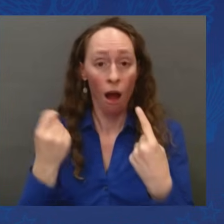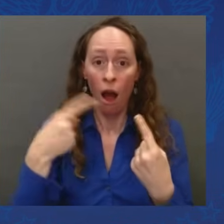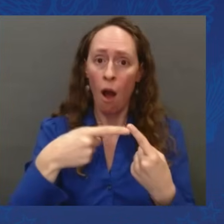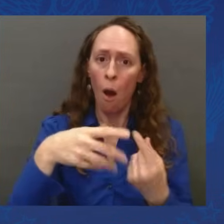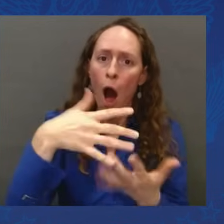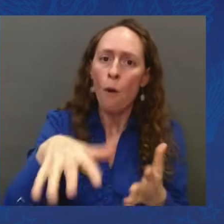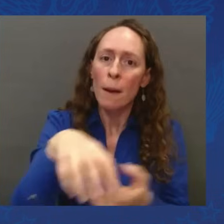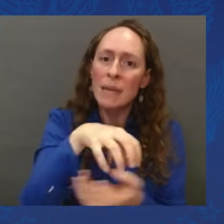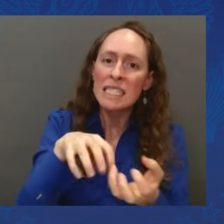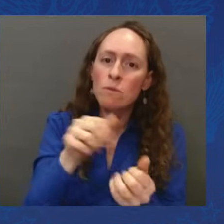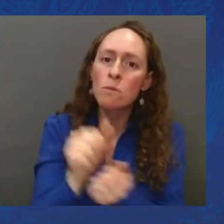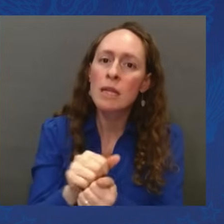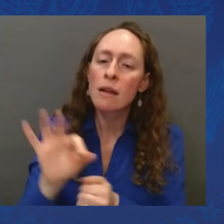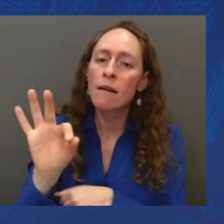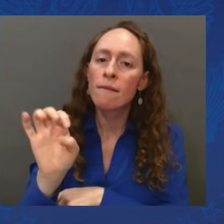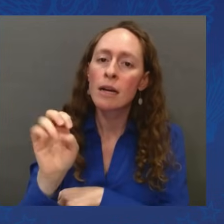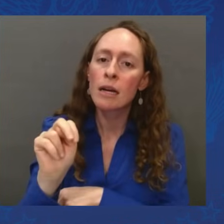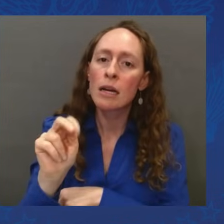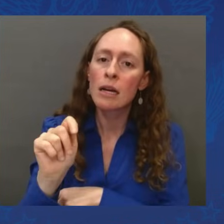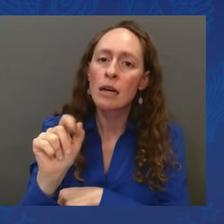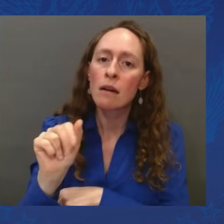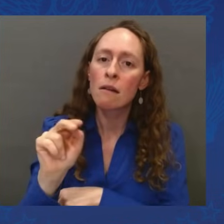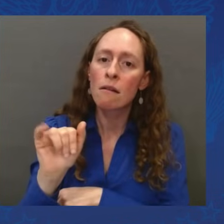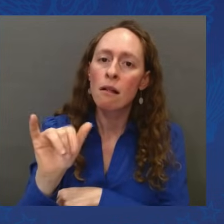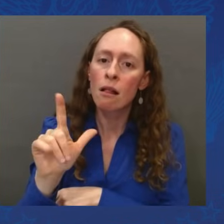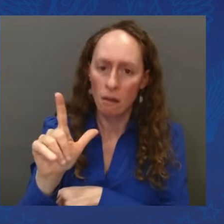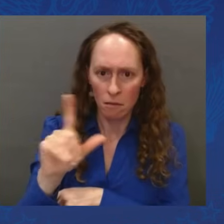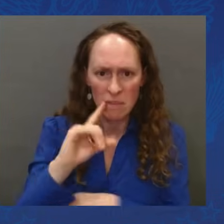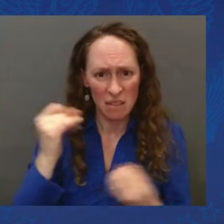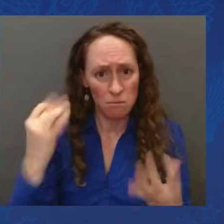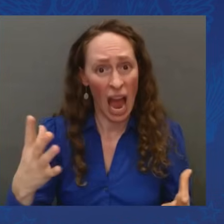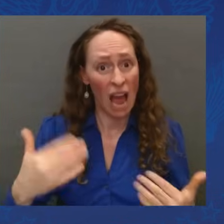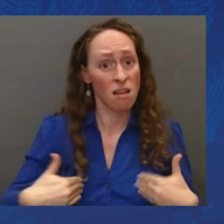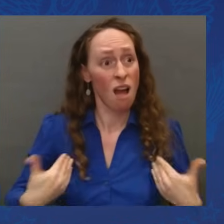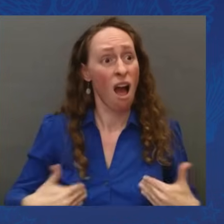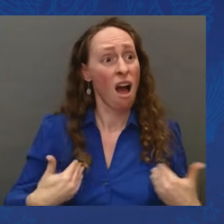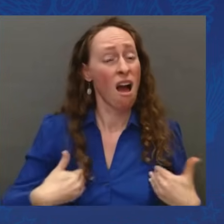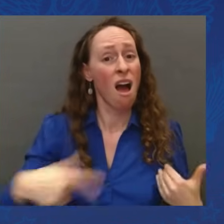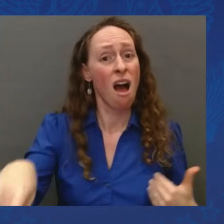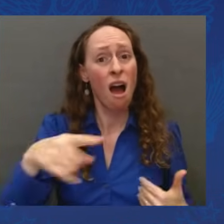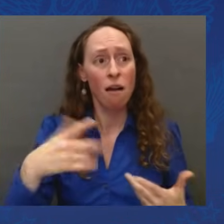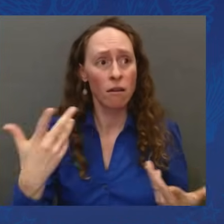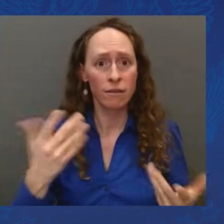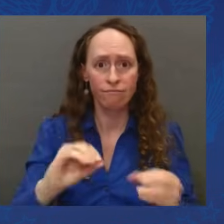And, you know, I guess the other thing